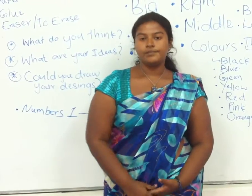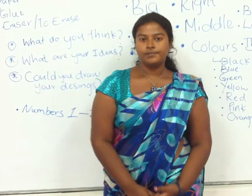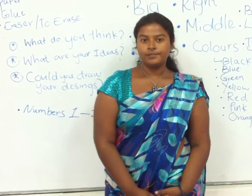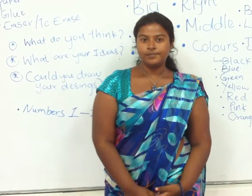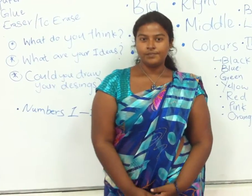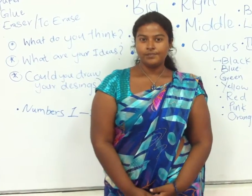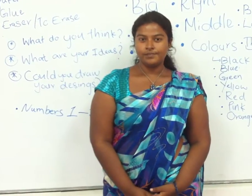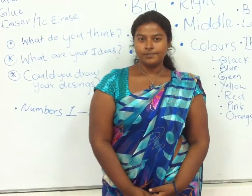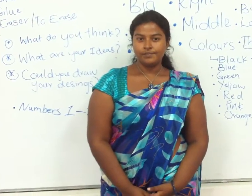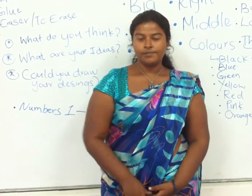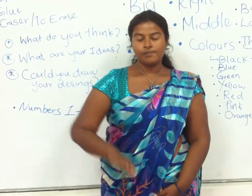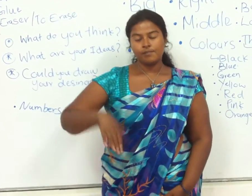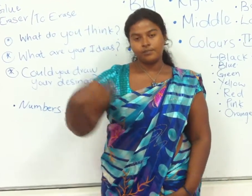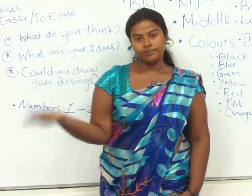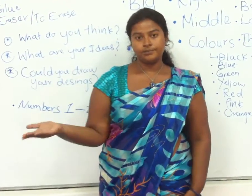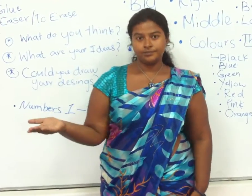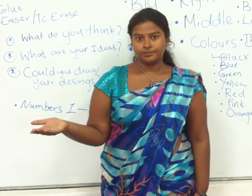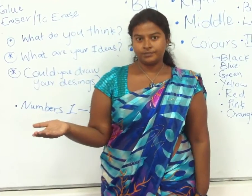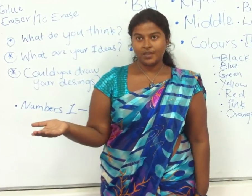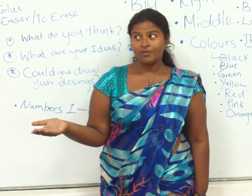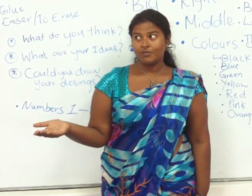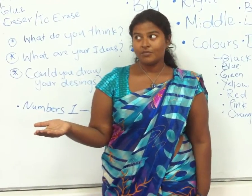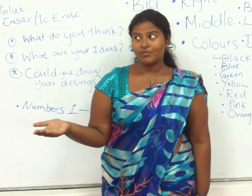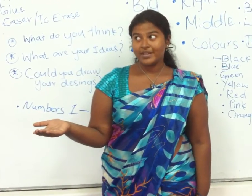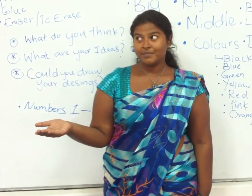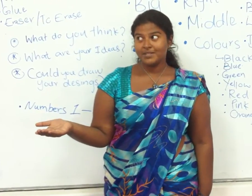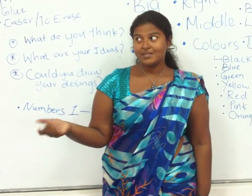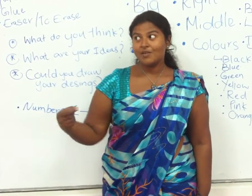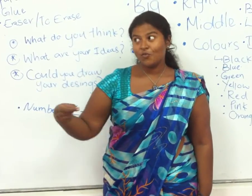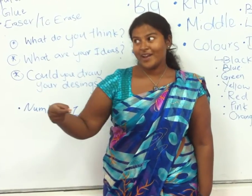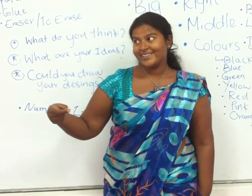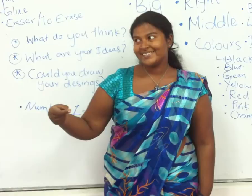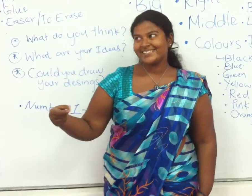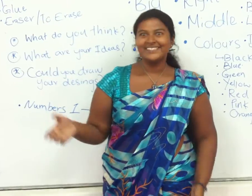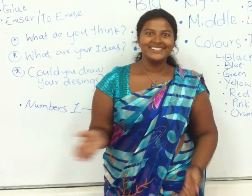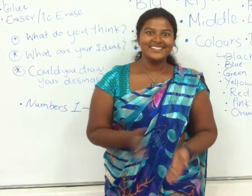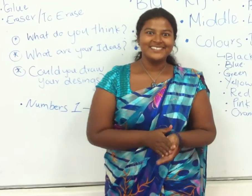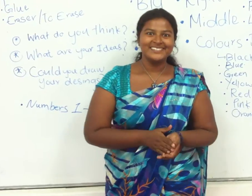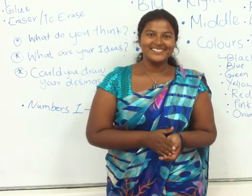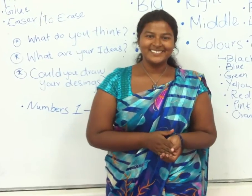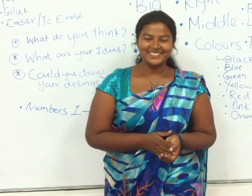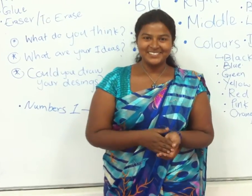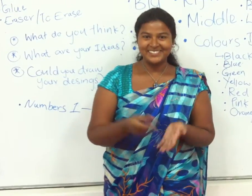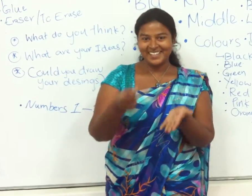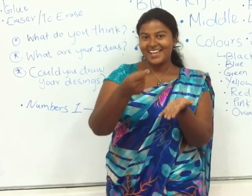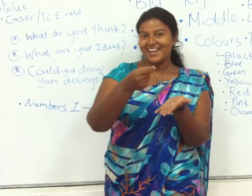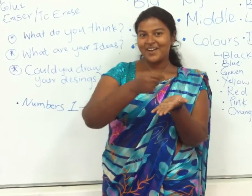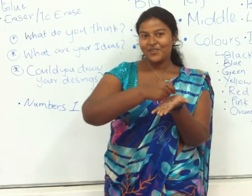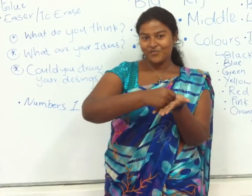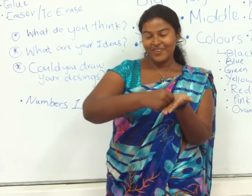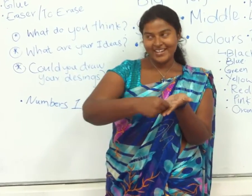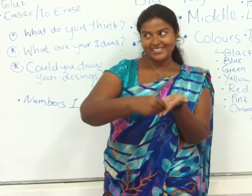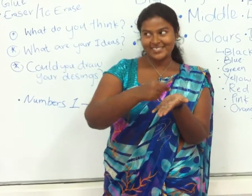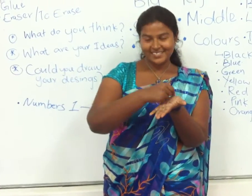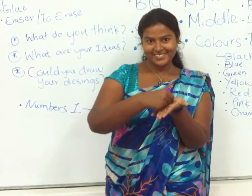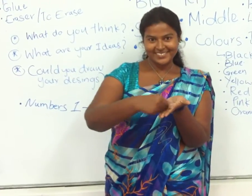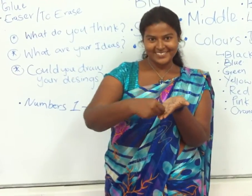To write